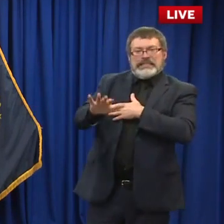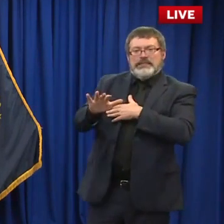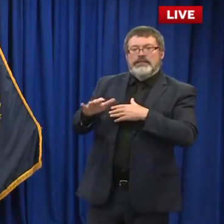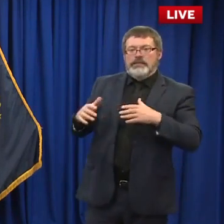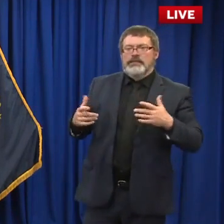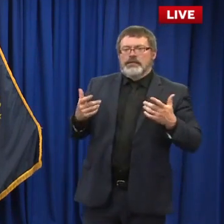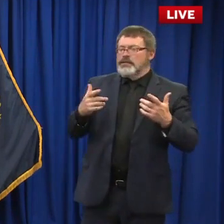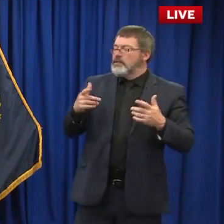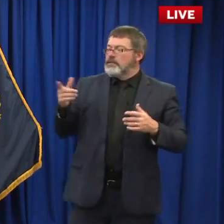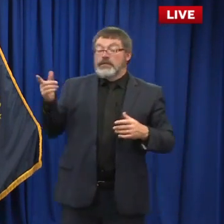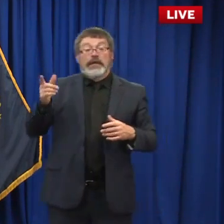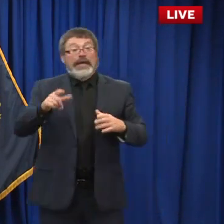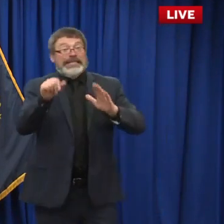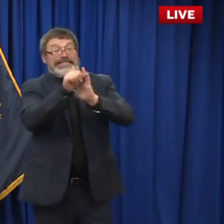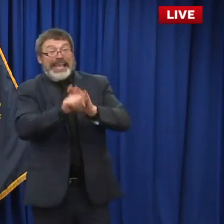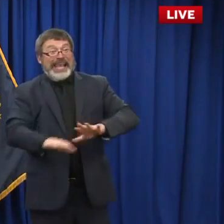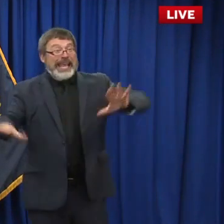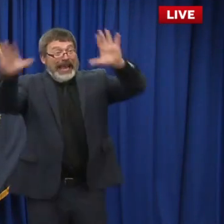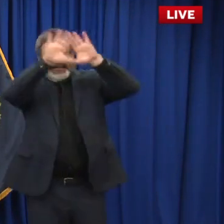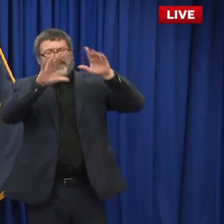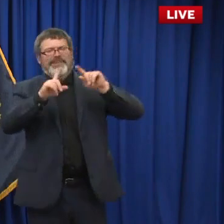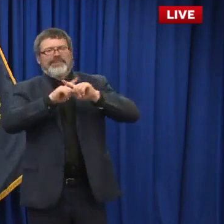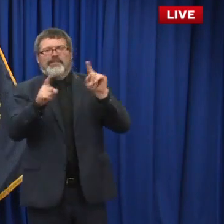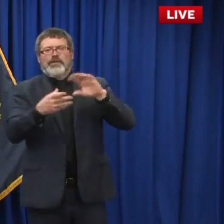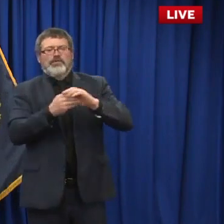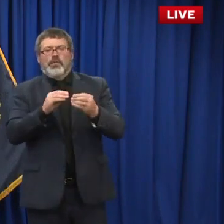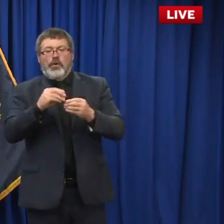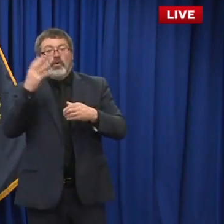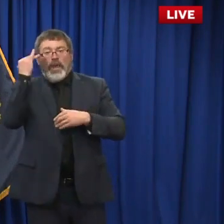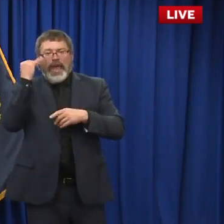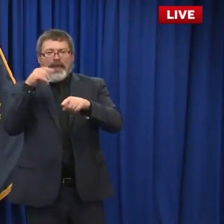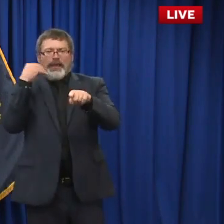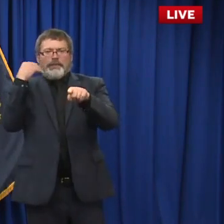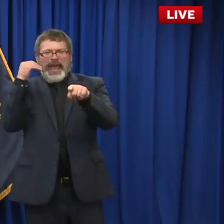YOU DON'T WANT TO DO THAT ON A STATEWIDE BASIS.